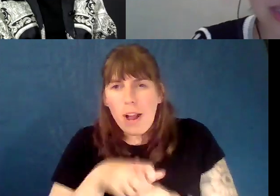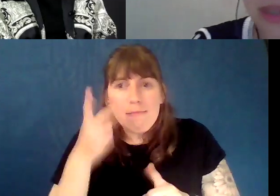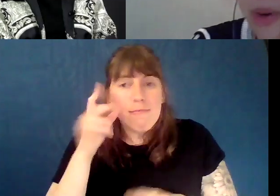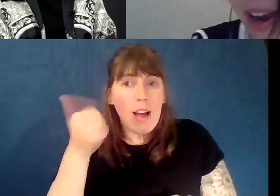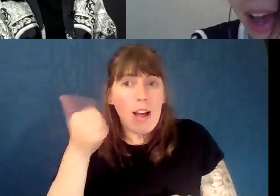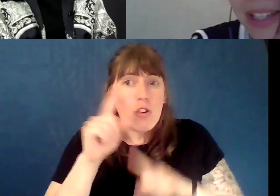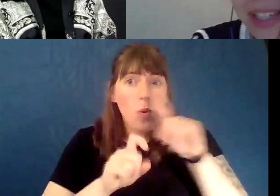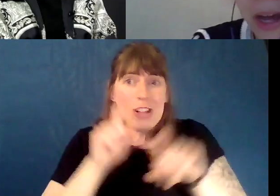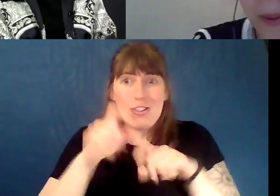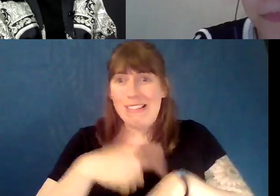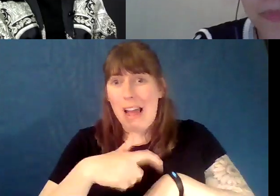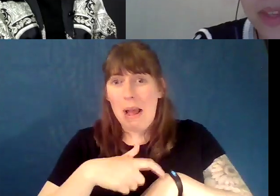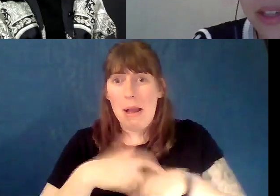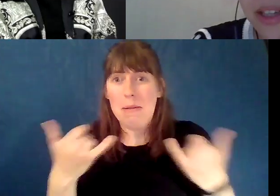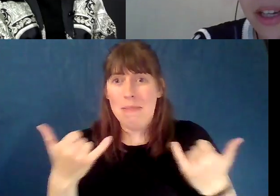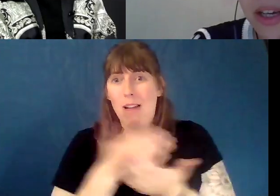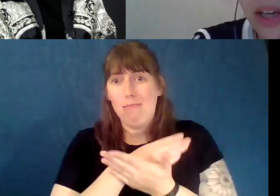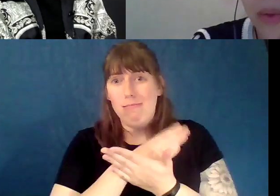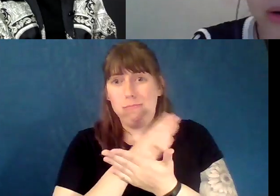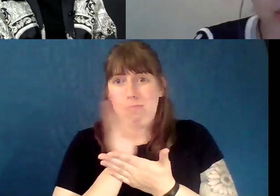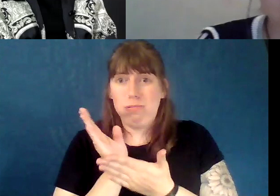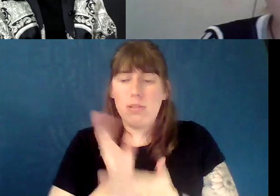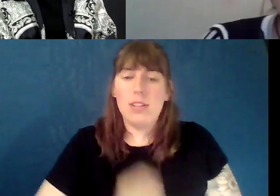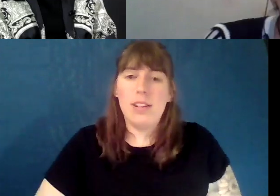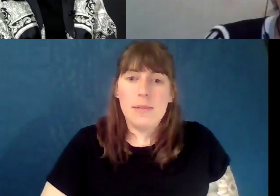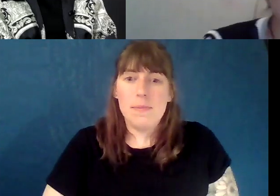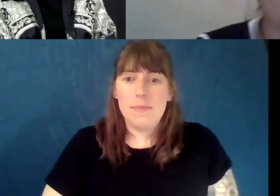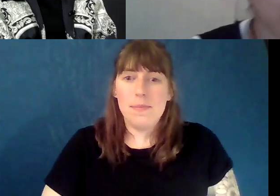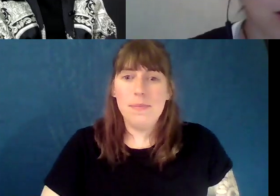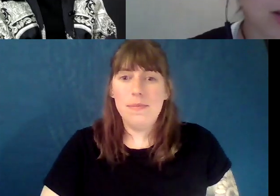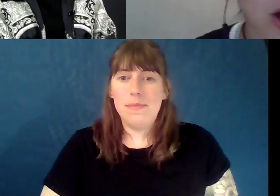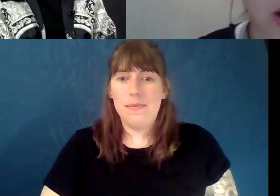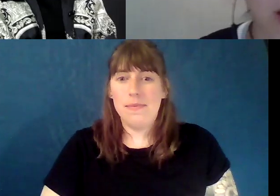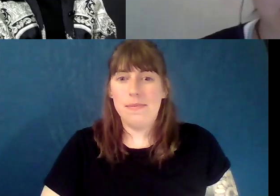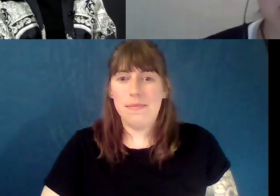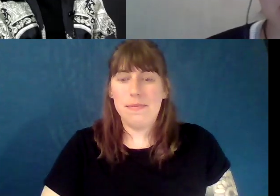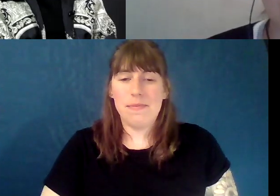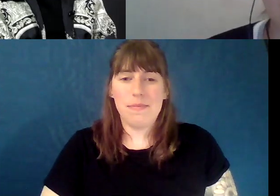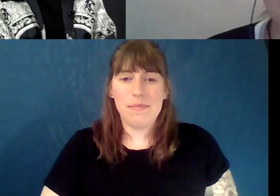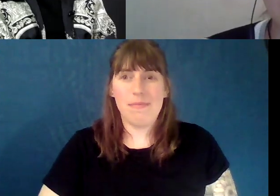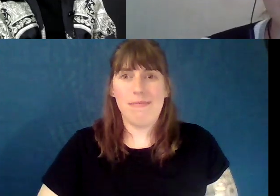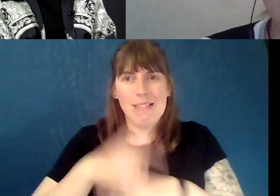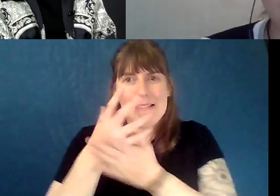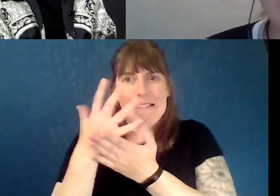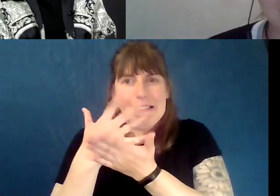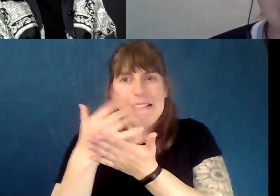because we're starting to go over our allotted time. So I want to see if anybody in the audience